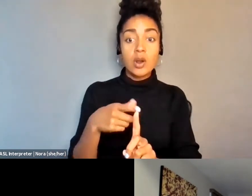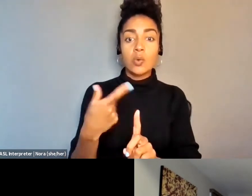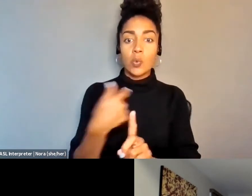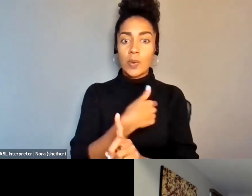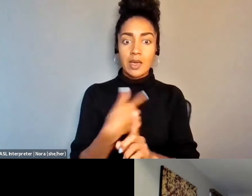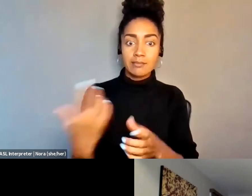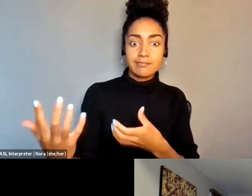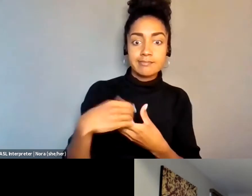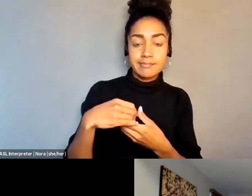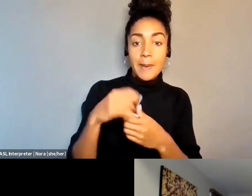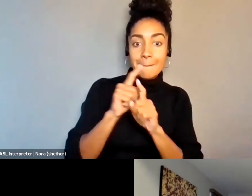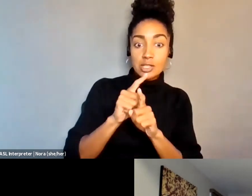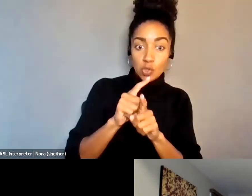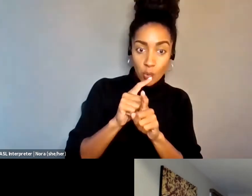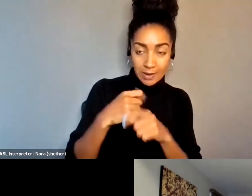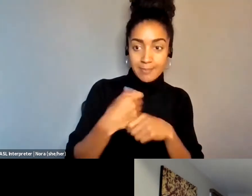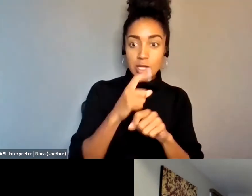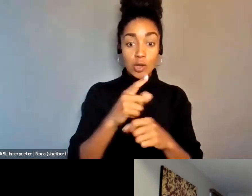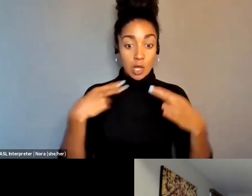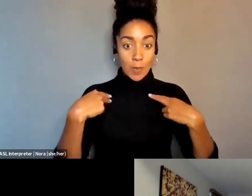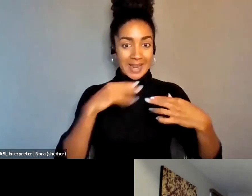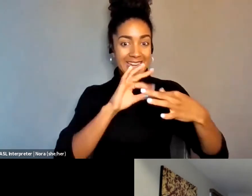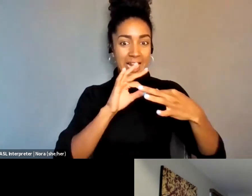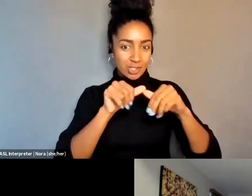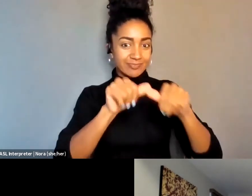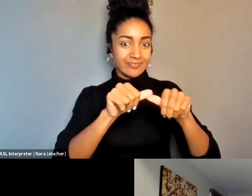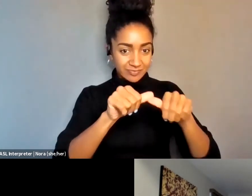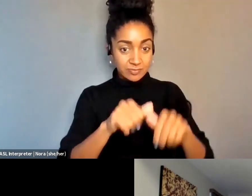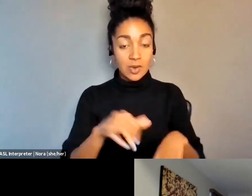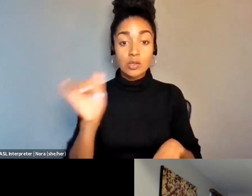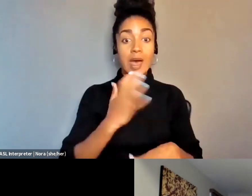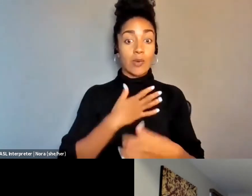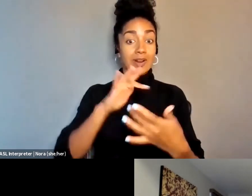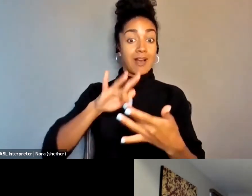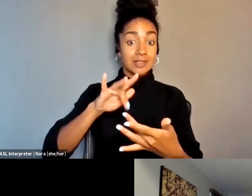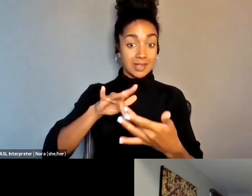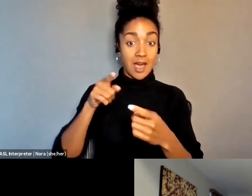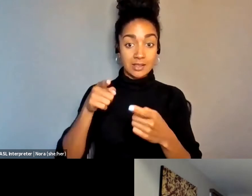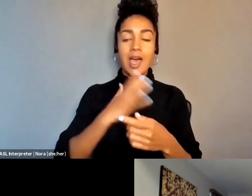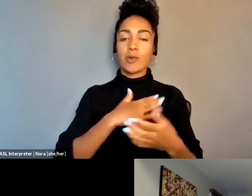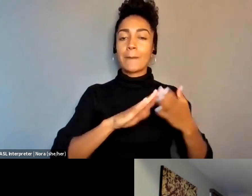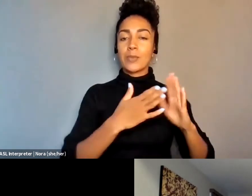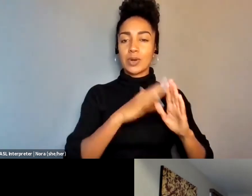And as contacts, are community-based mentors provide more than than 400,000 remote mentoring sessions over phone, video calls, 3.3 million direct